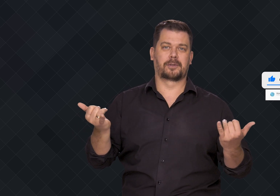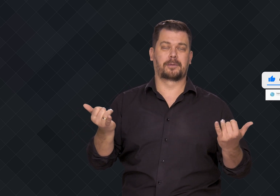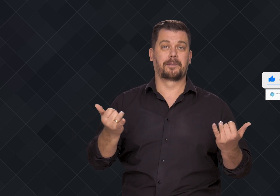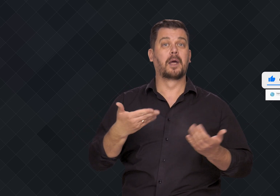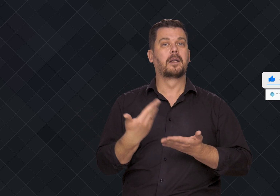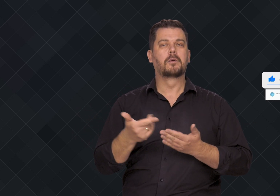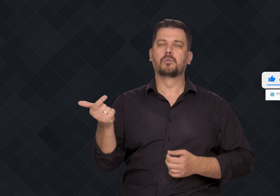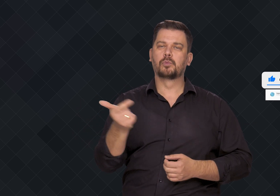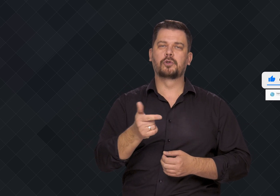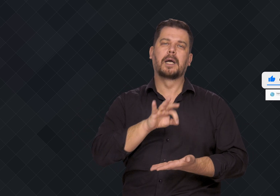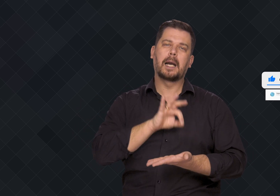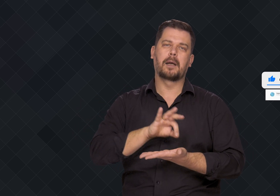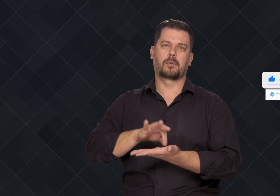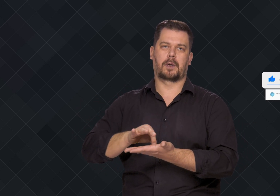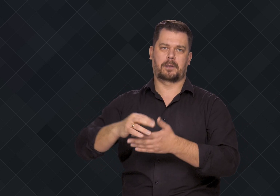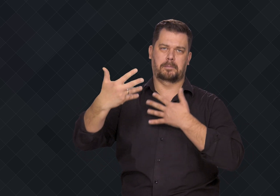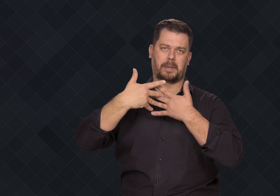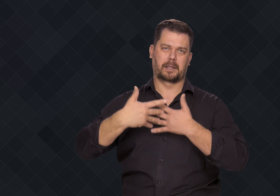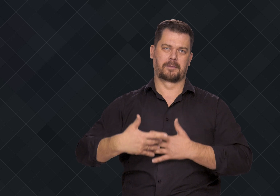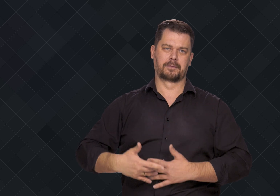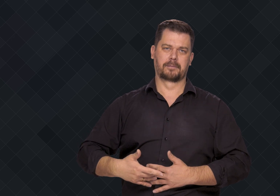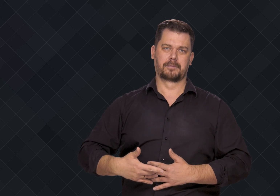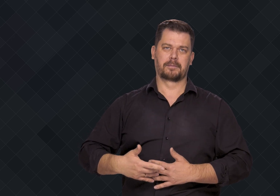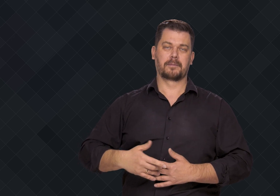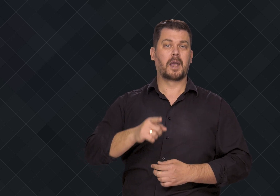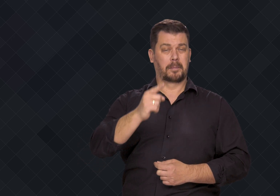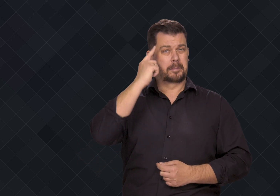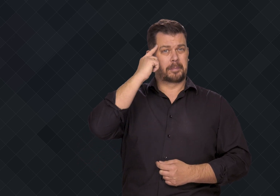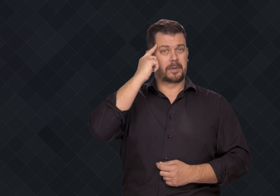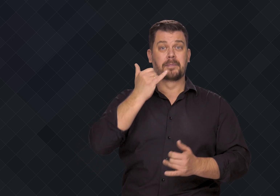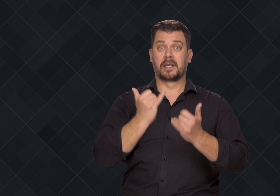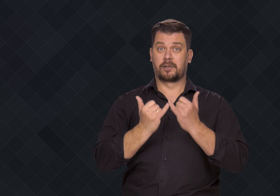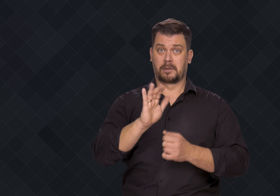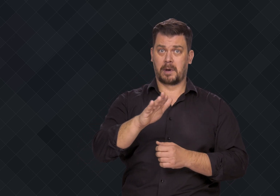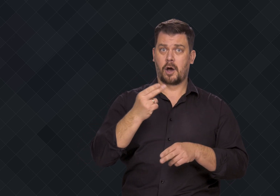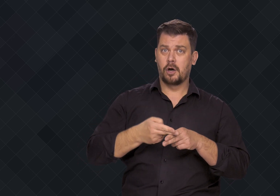That's why it's important to get regular check-ups. Also, remember that if you have any illnesses,